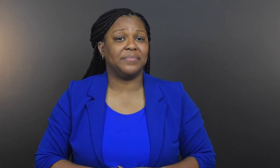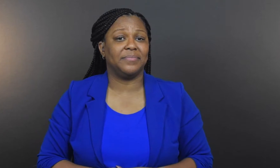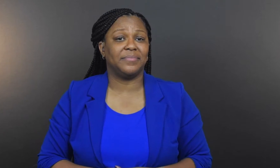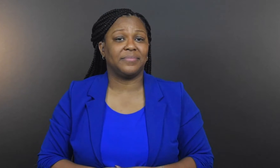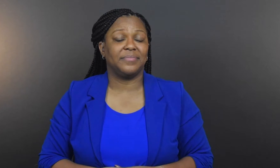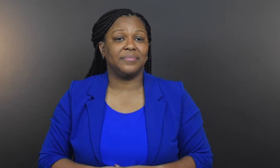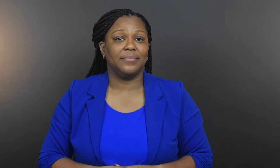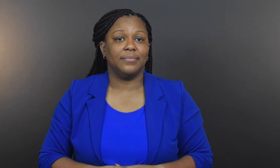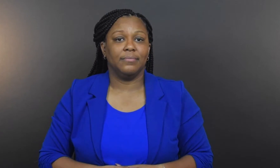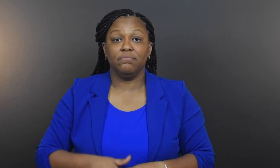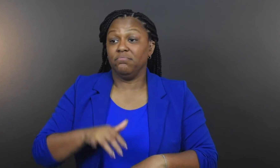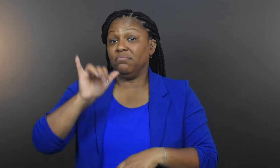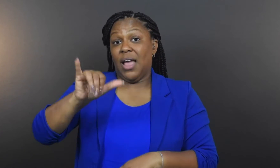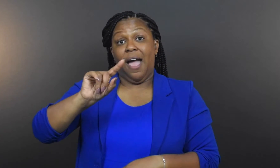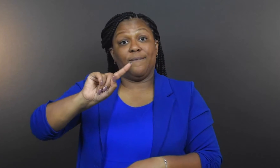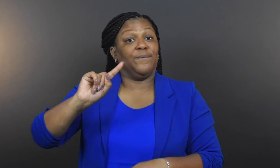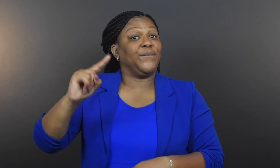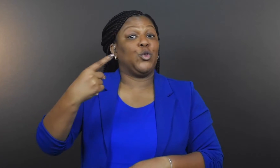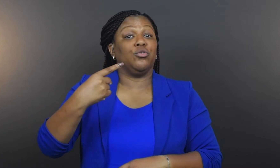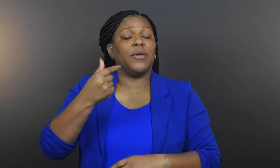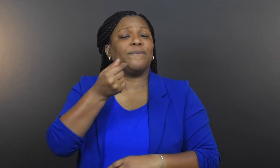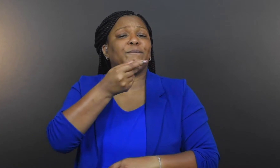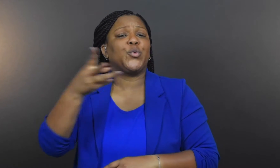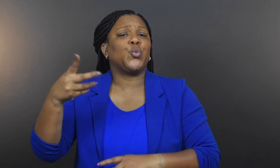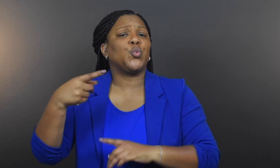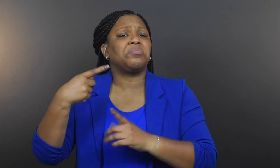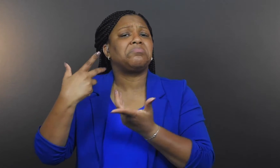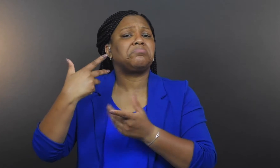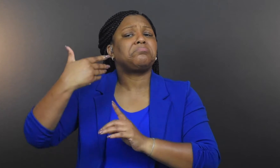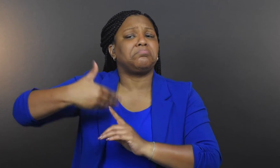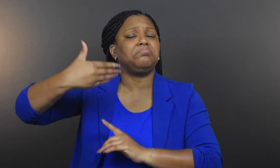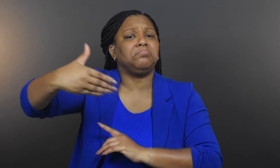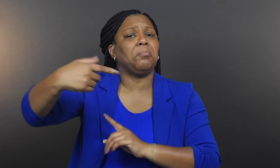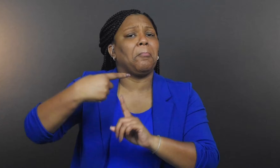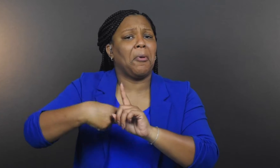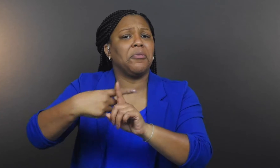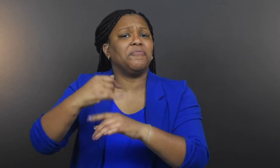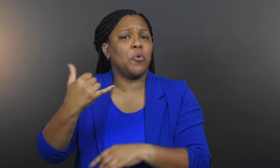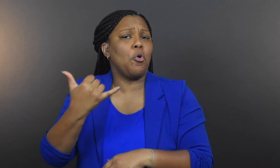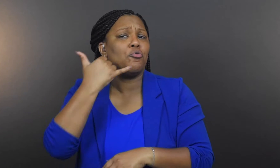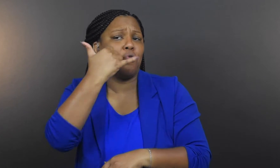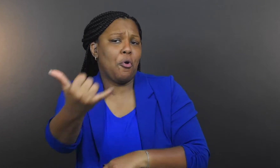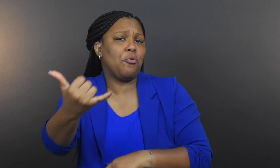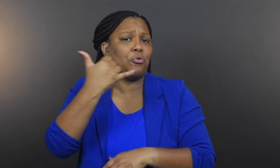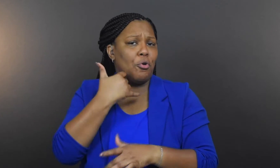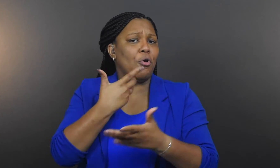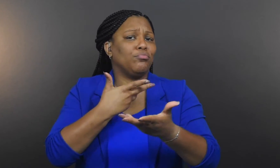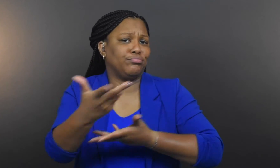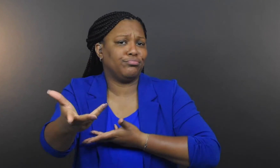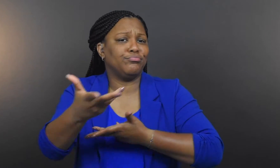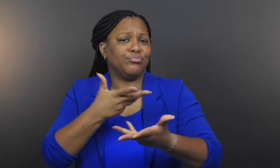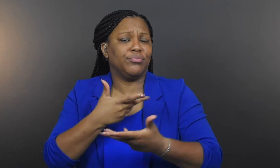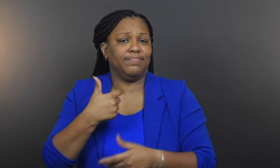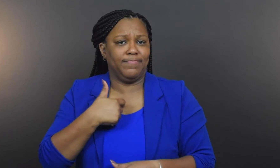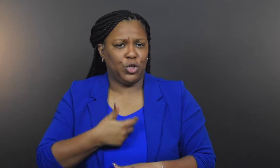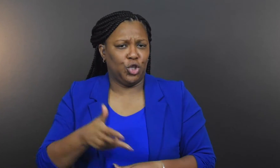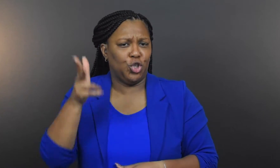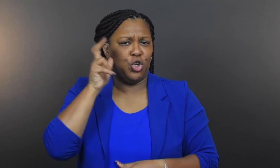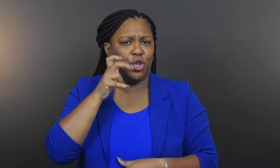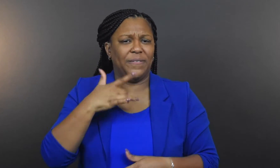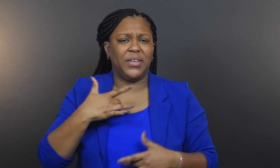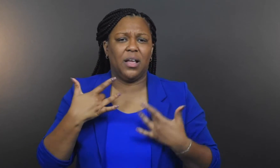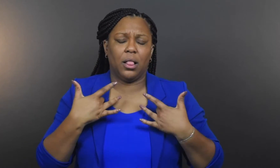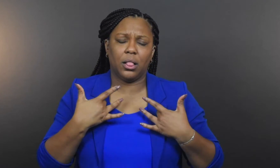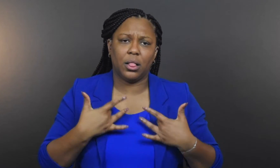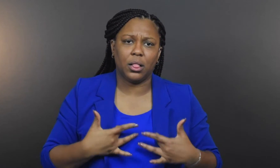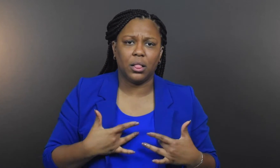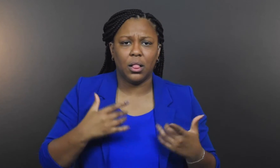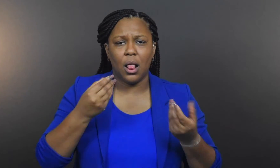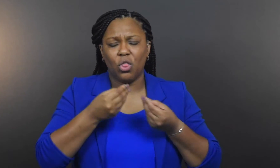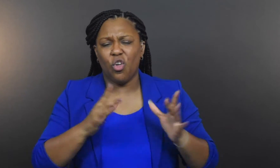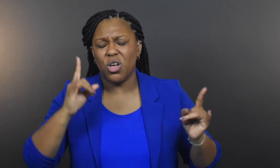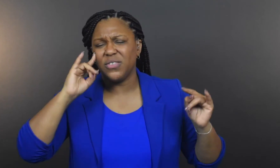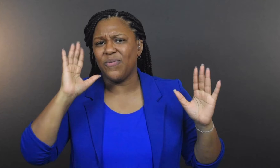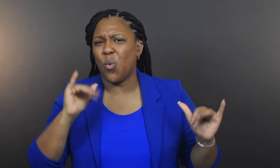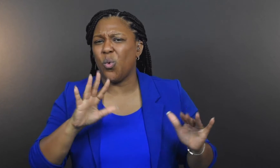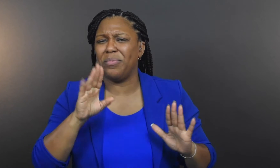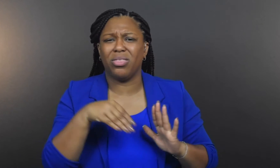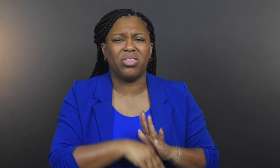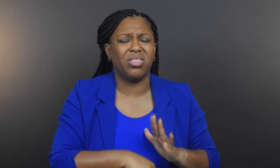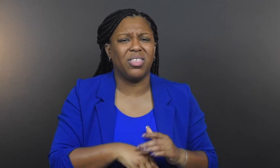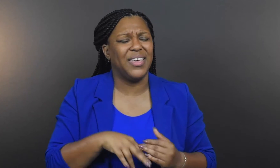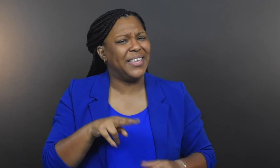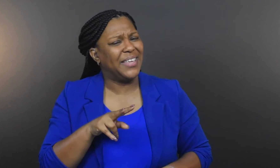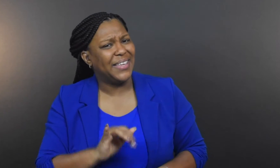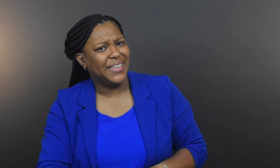“On the first couple of phone calls, I heard despair and loss of hope,” Kellie says.